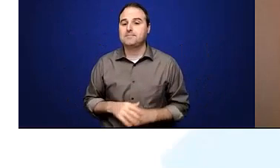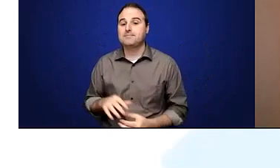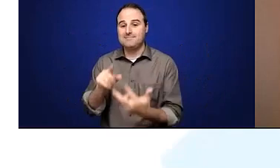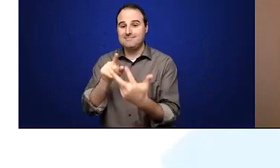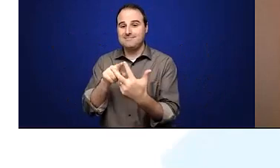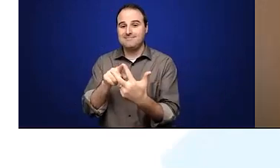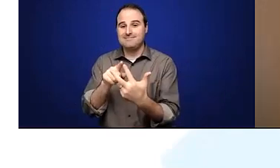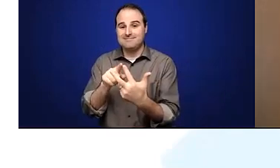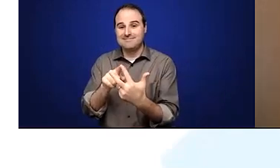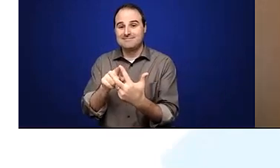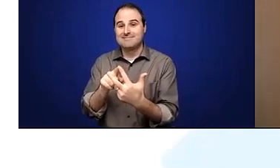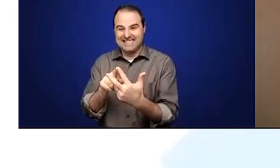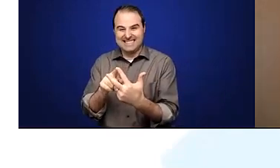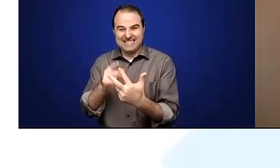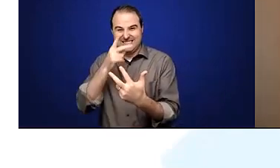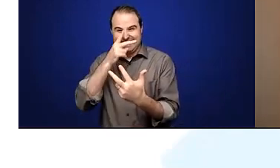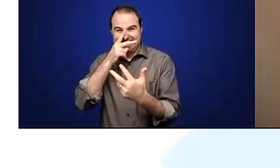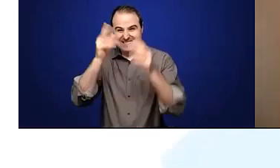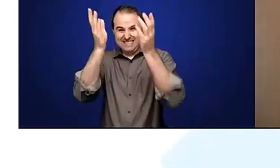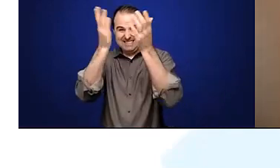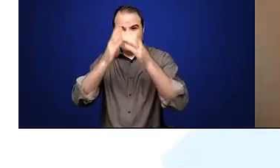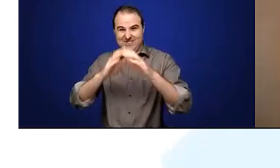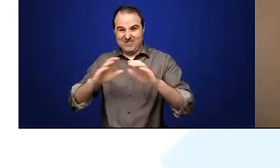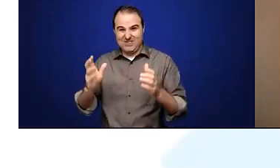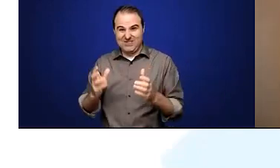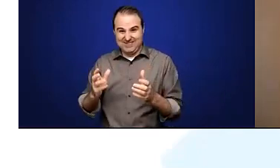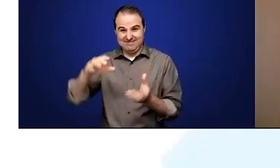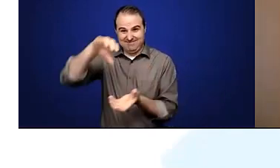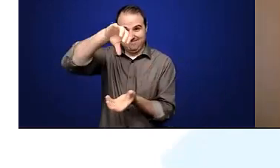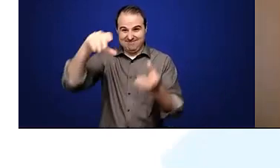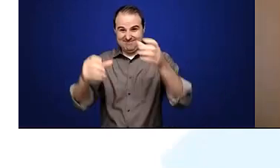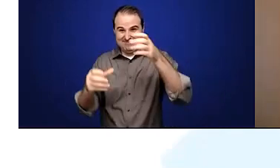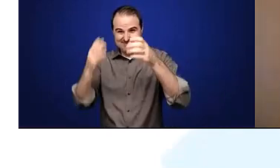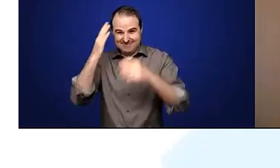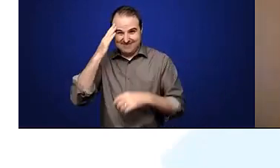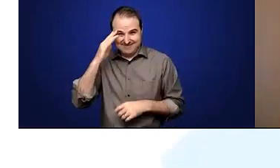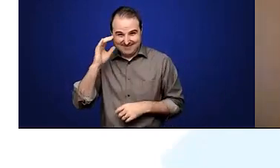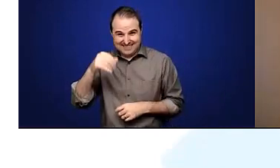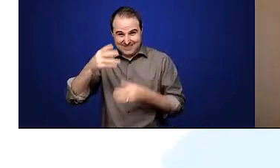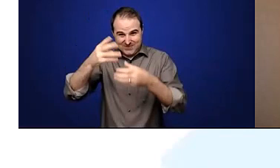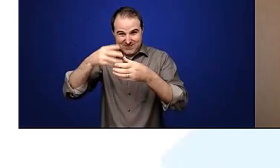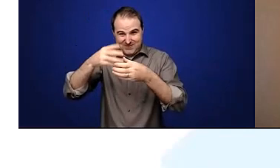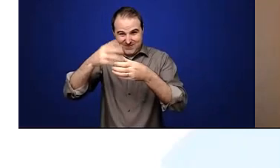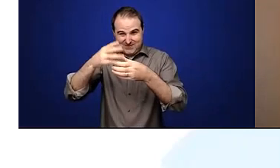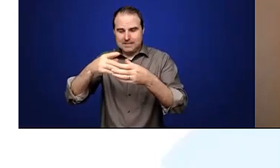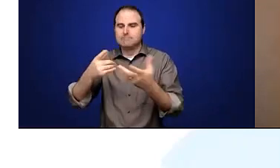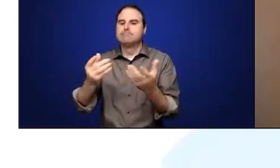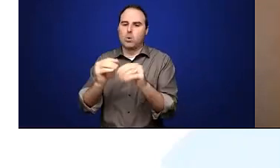I think we wanted to pack in as much as possible, but that did limit a lot more time for discussion